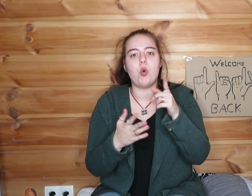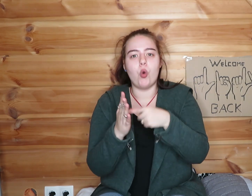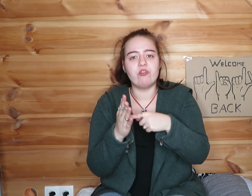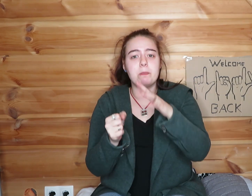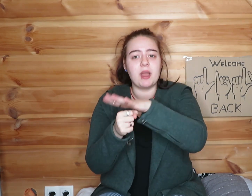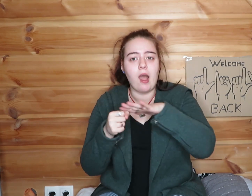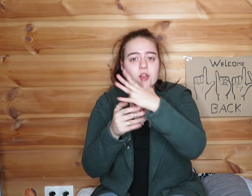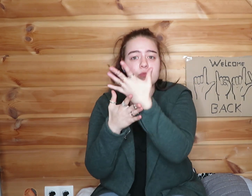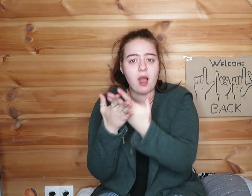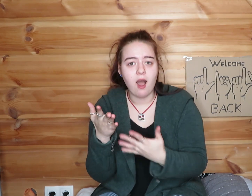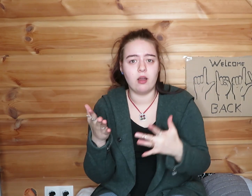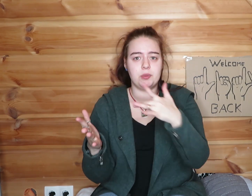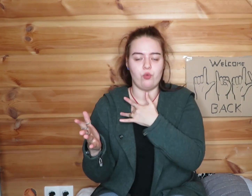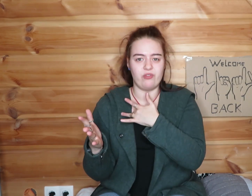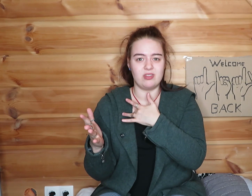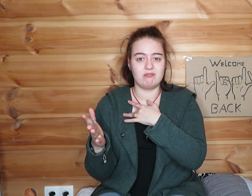in many cases language is afflicted.